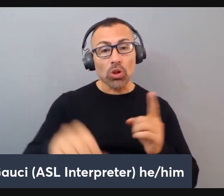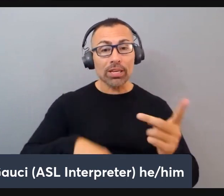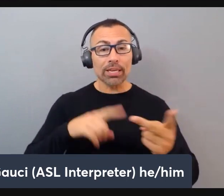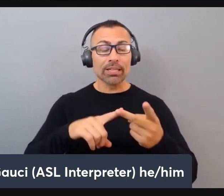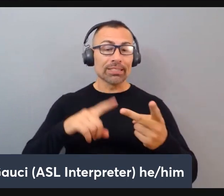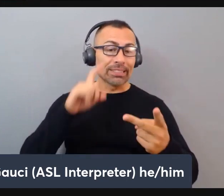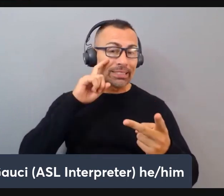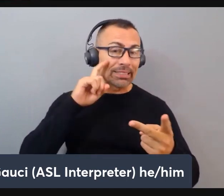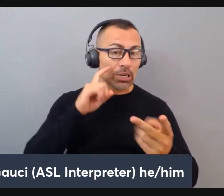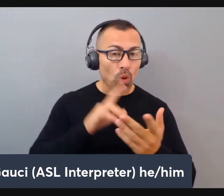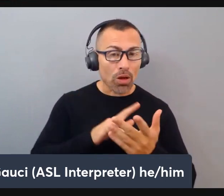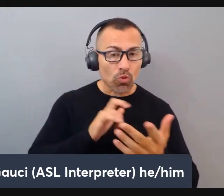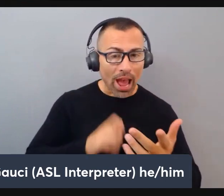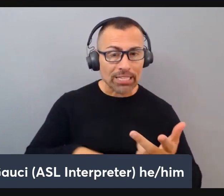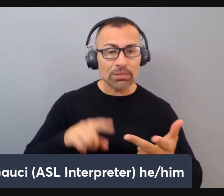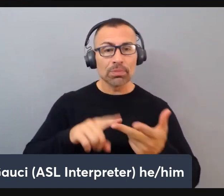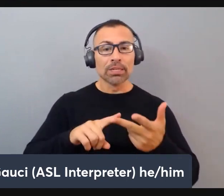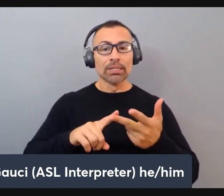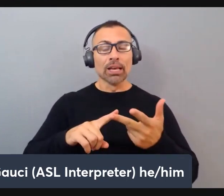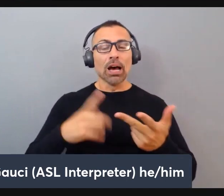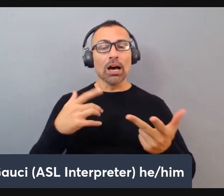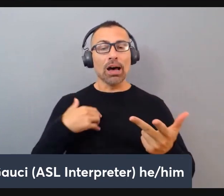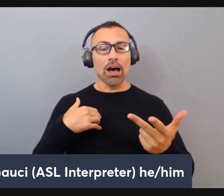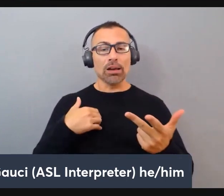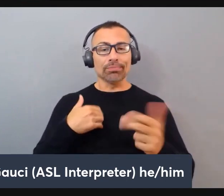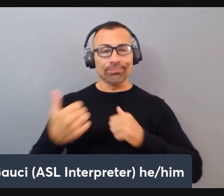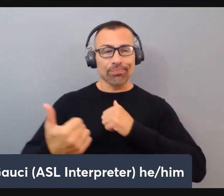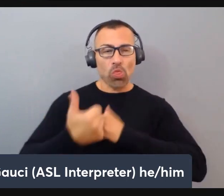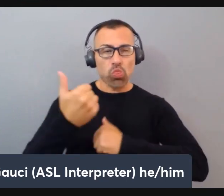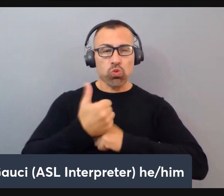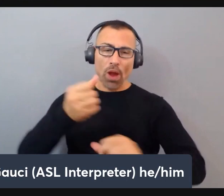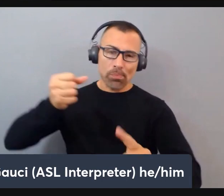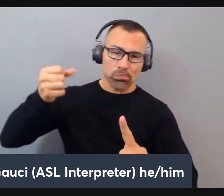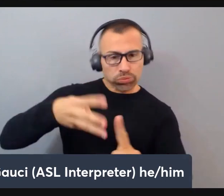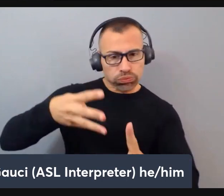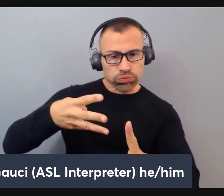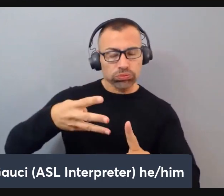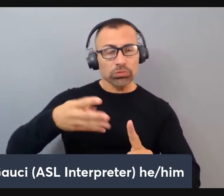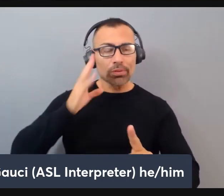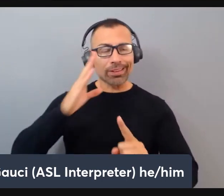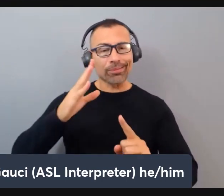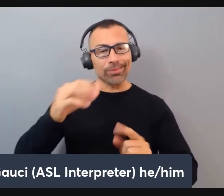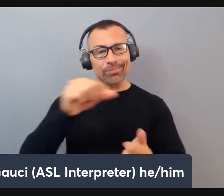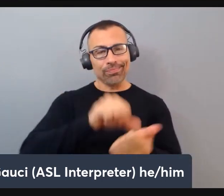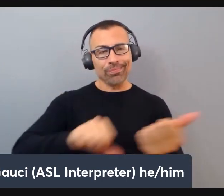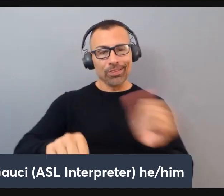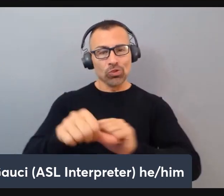And, this all happens behind the scenes and they're able to alert parents or school administrators